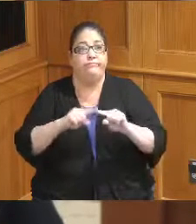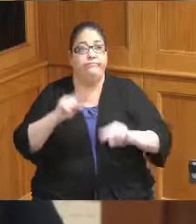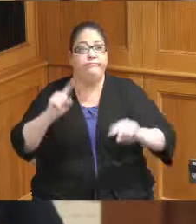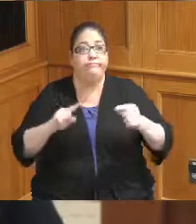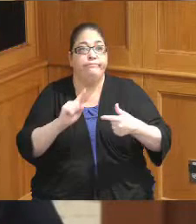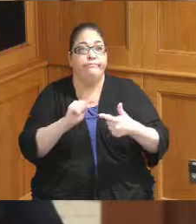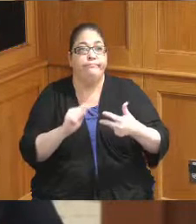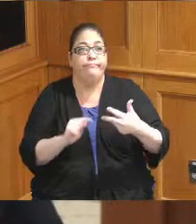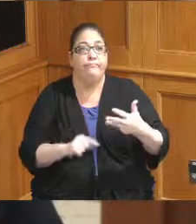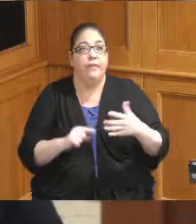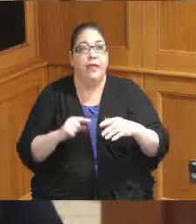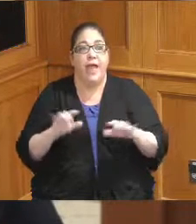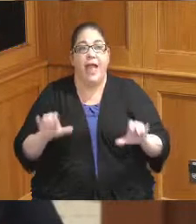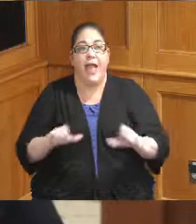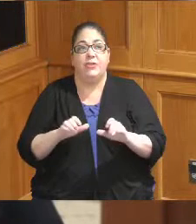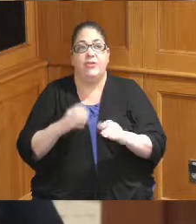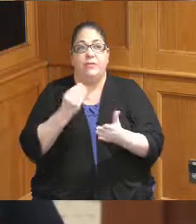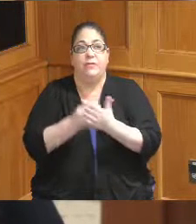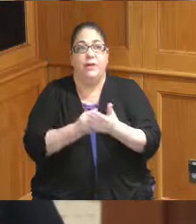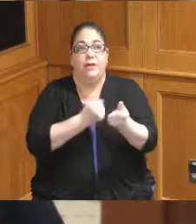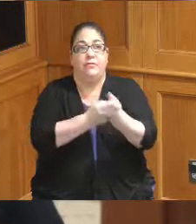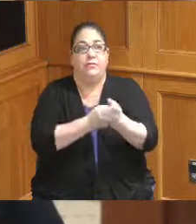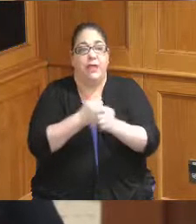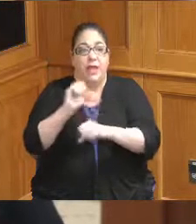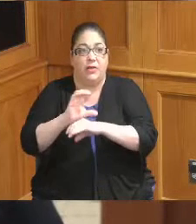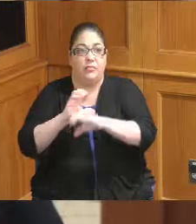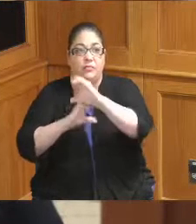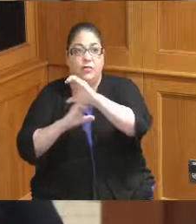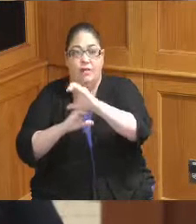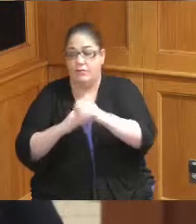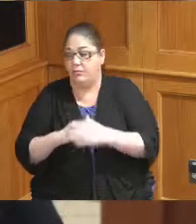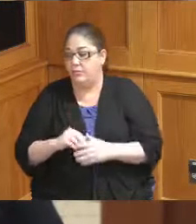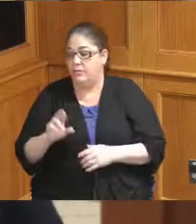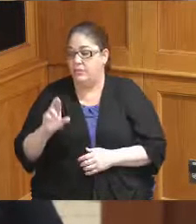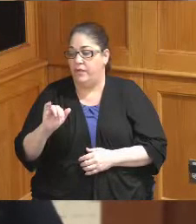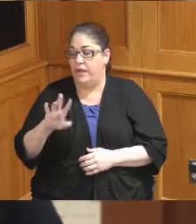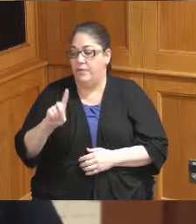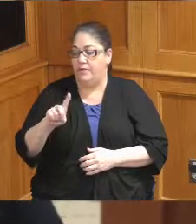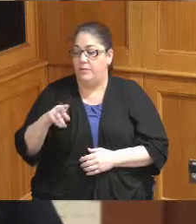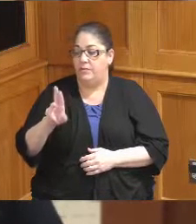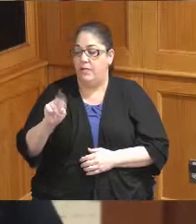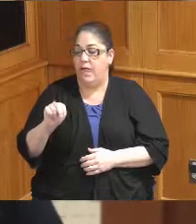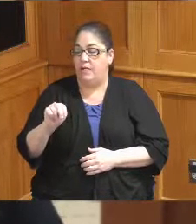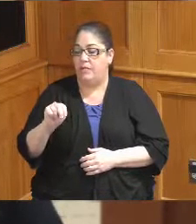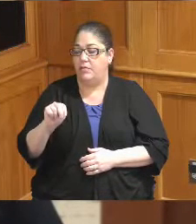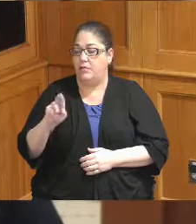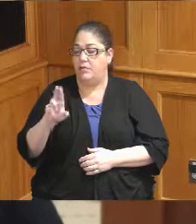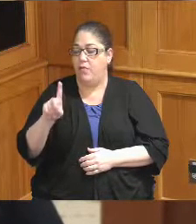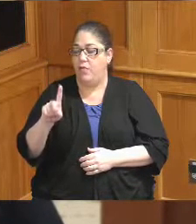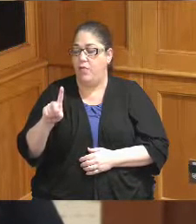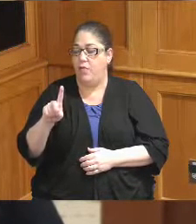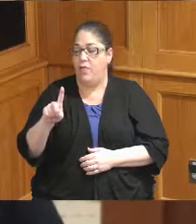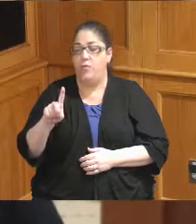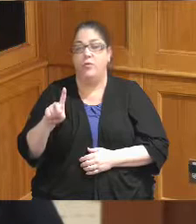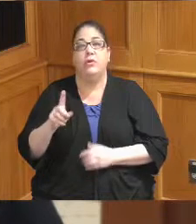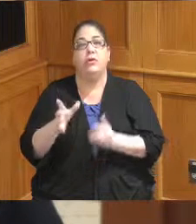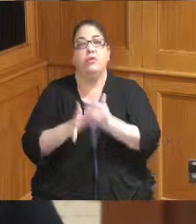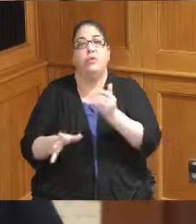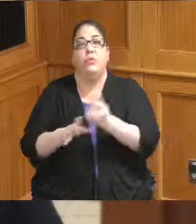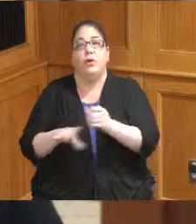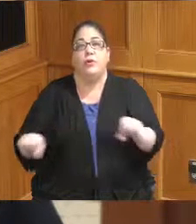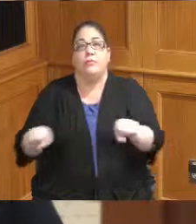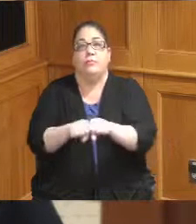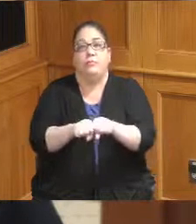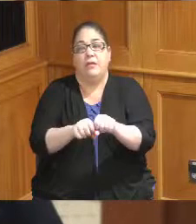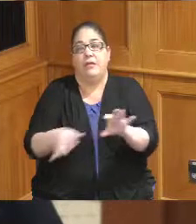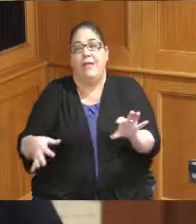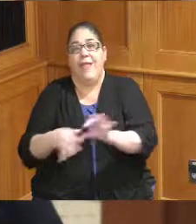to fund and construct a rapid Run Road Sewer Lateral assessment for house 5947 rapid Run Road